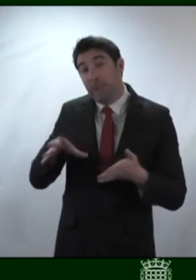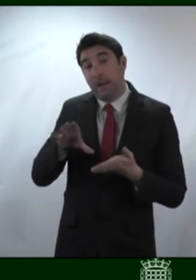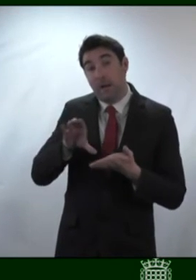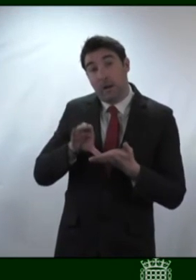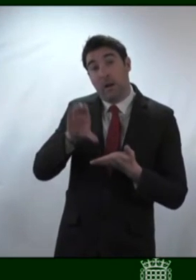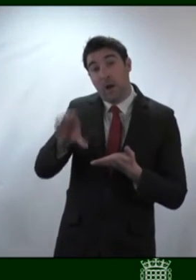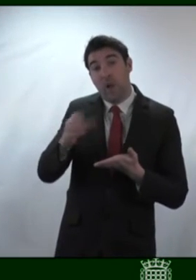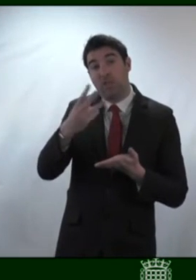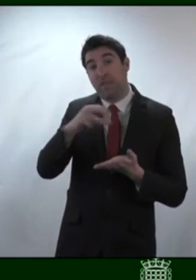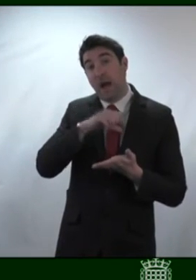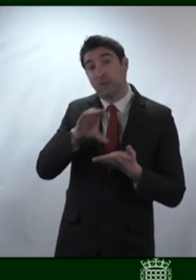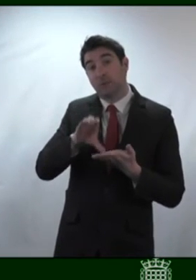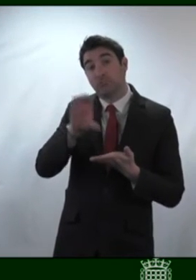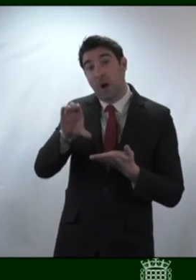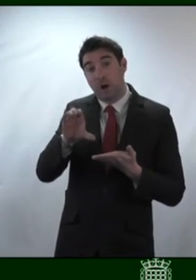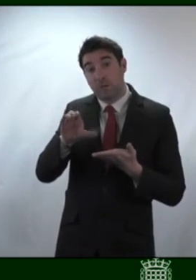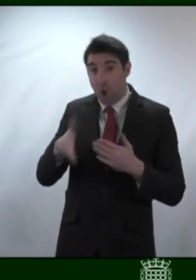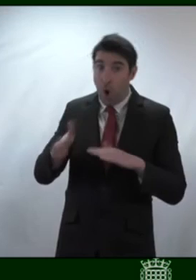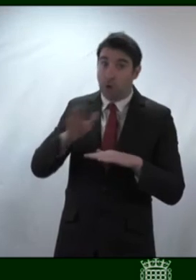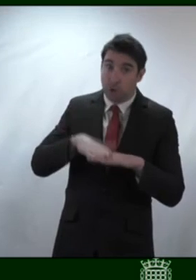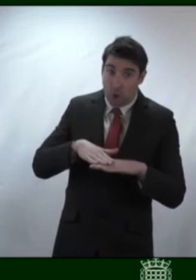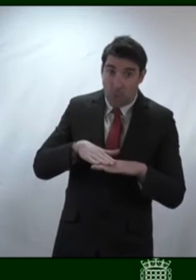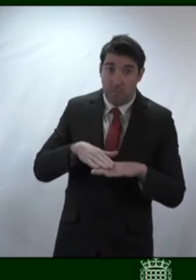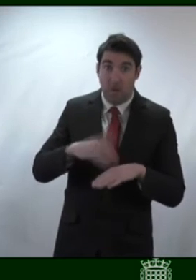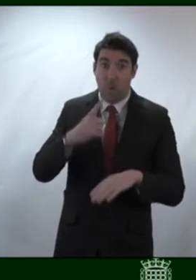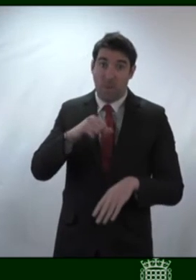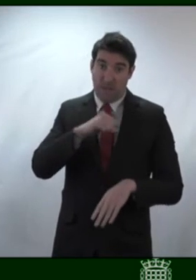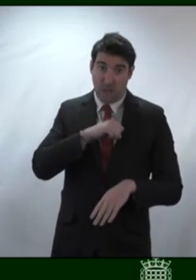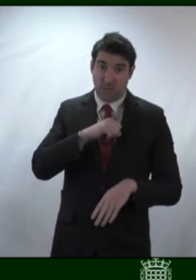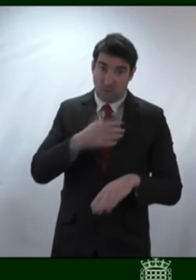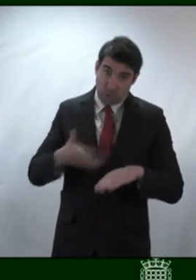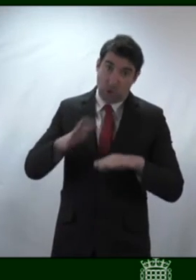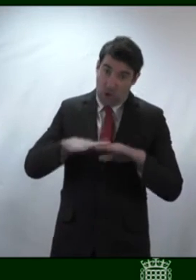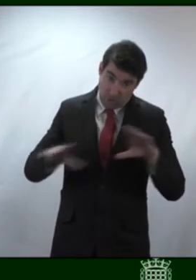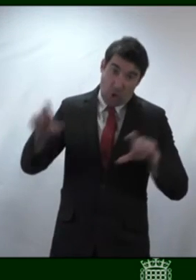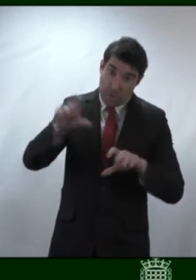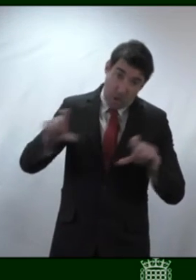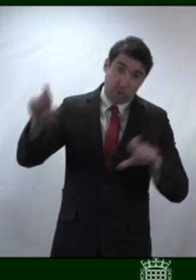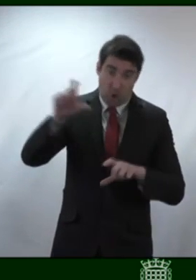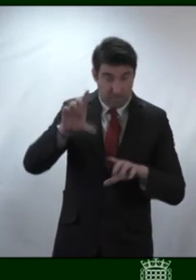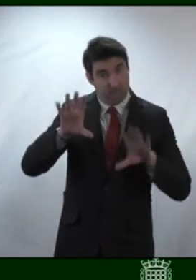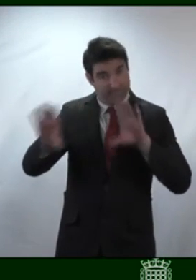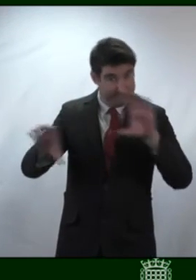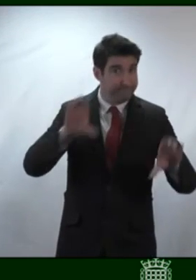plus the £1,000 for wet pubs. But the best thing of all—in addition to the